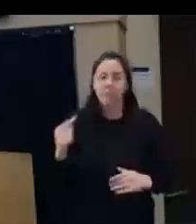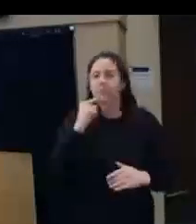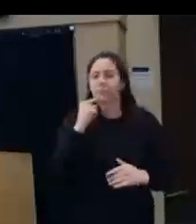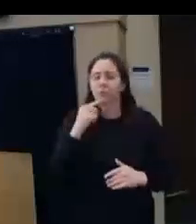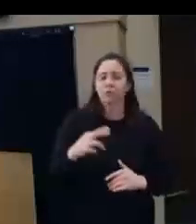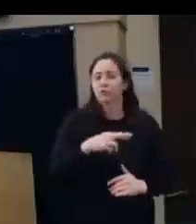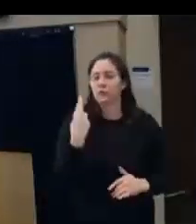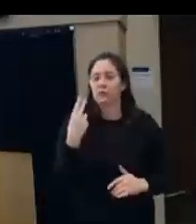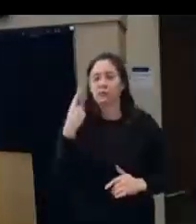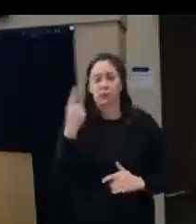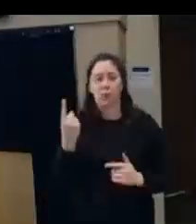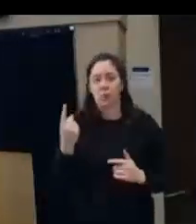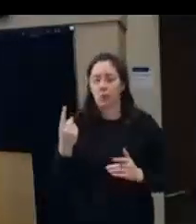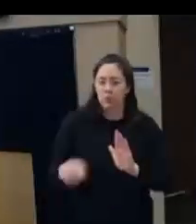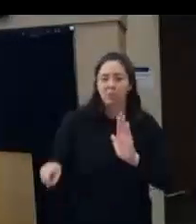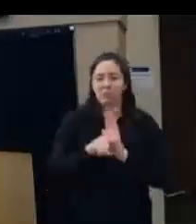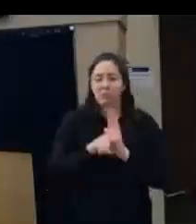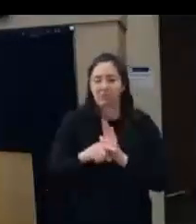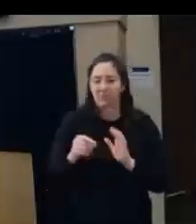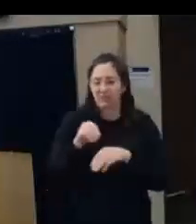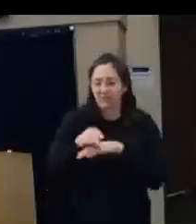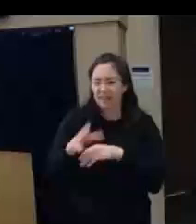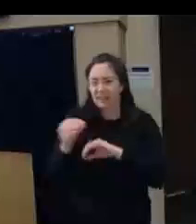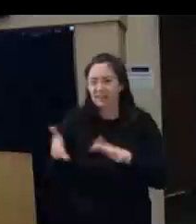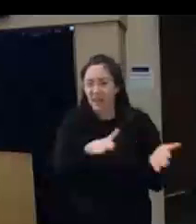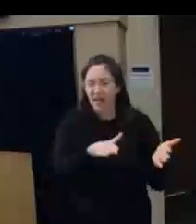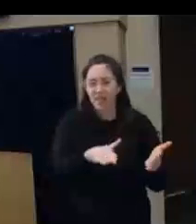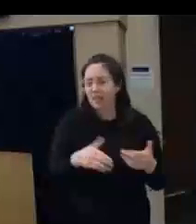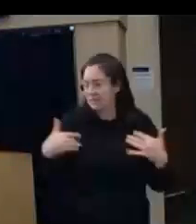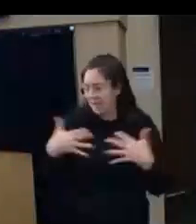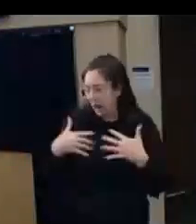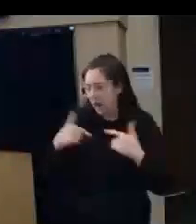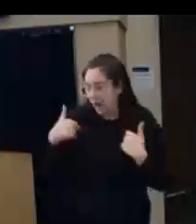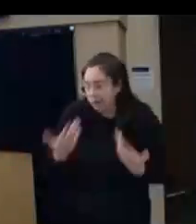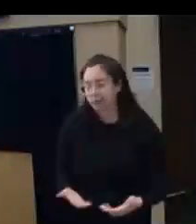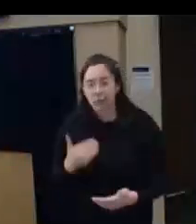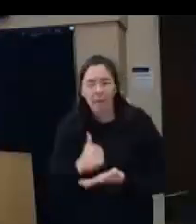of um adverse offense or deaths sounds scary but we don't know how to help you with it so I think